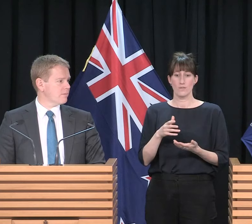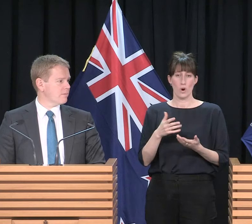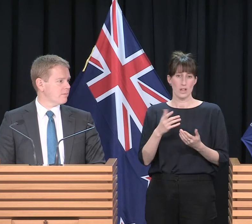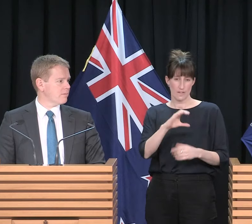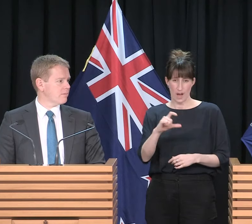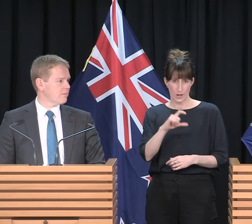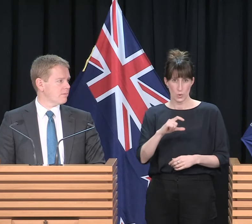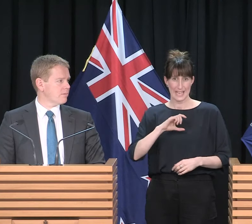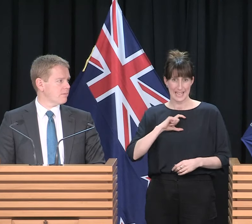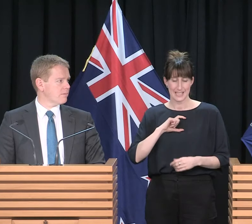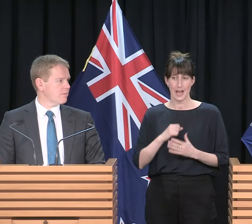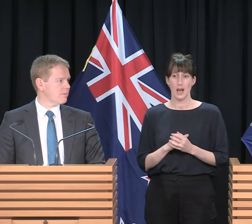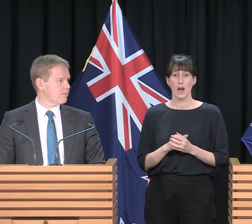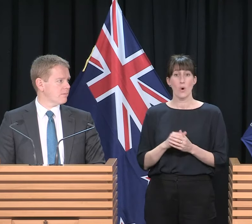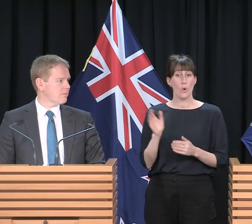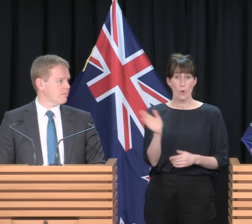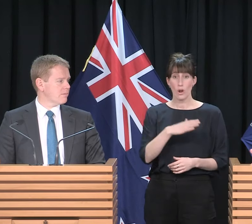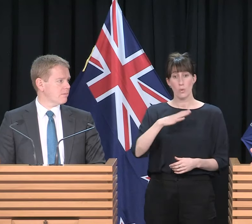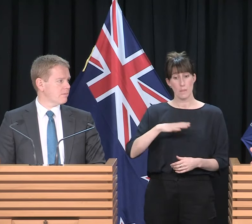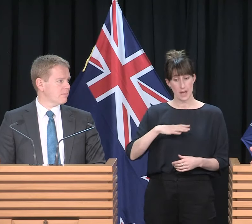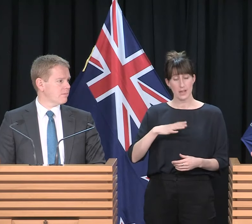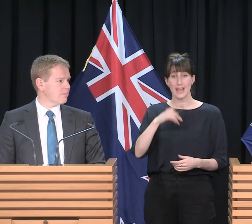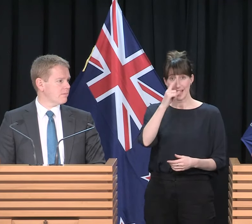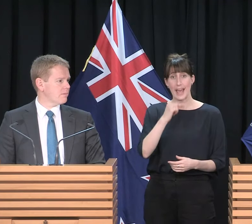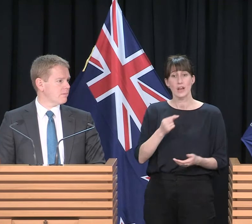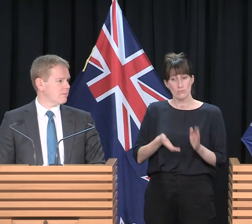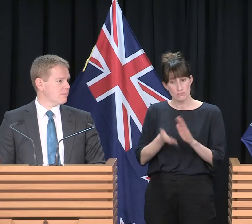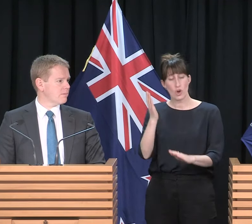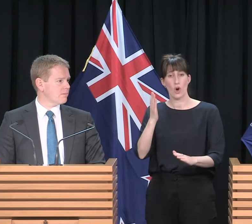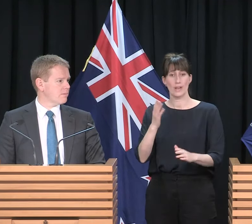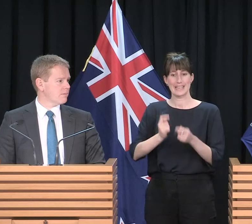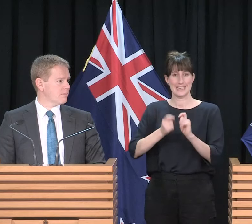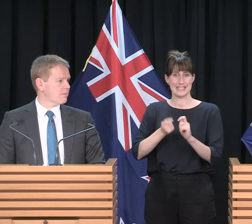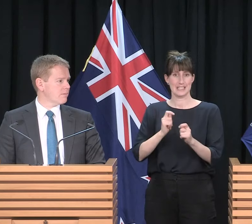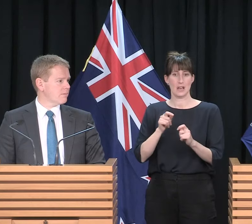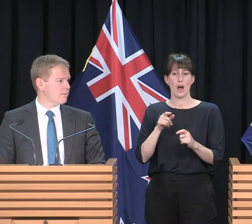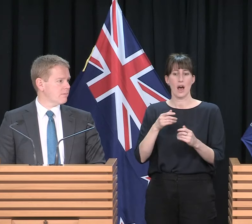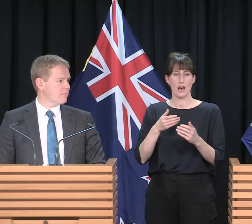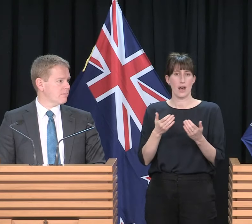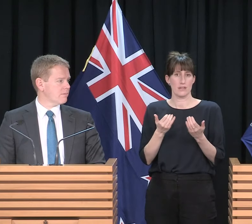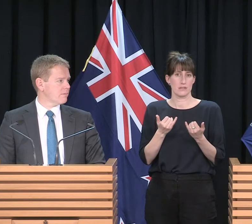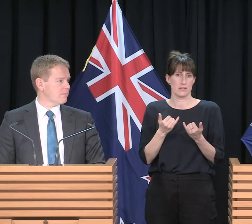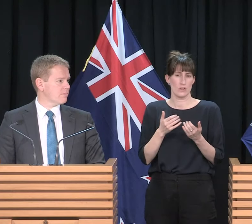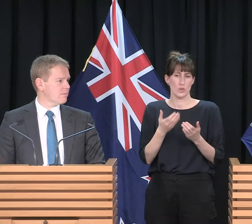know whether you saw Gerry Brownlee's comments. He said, "It doesn't add up. Why